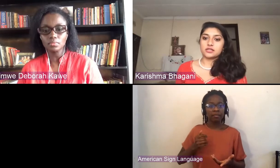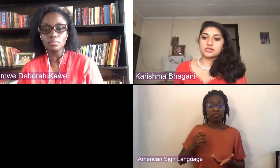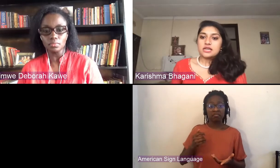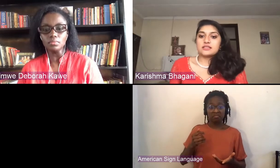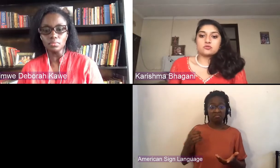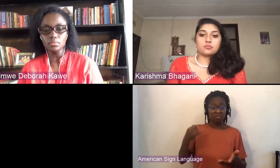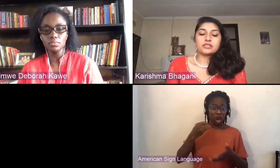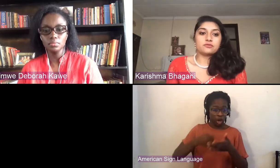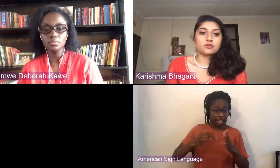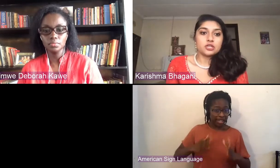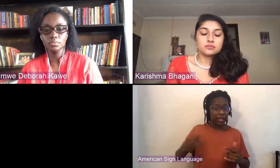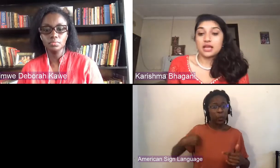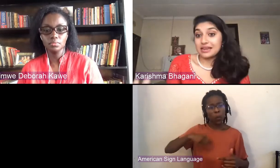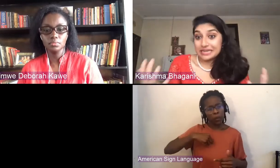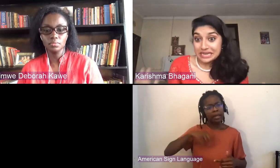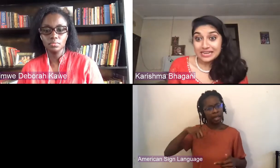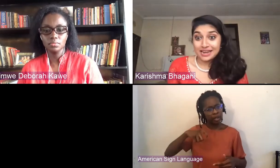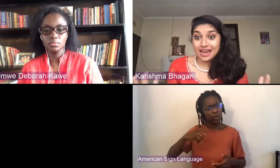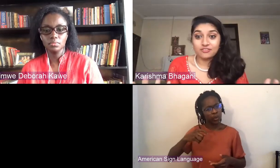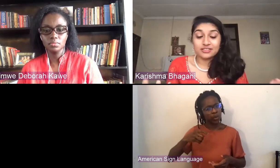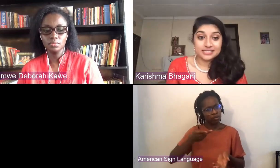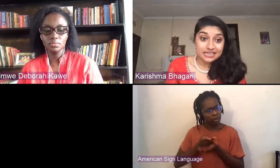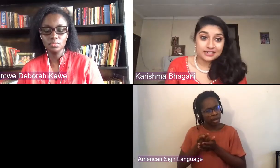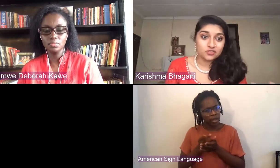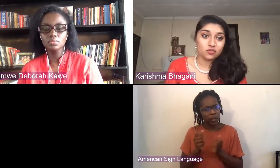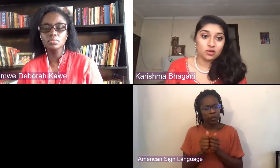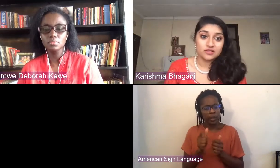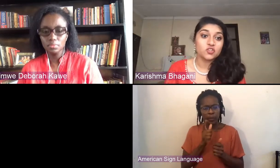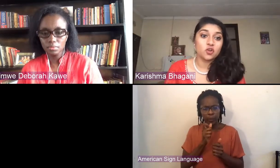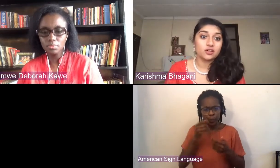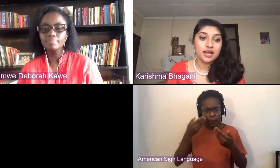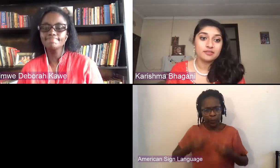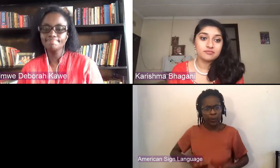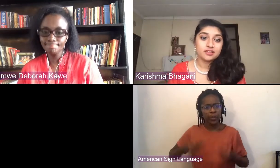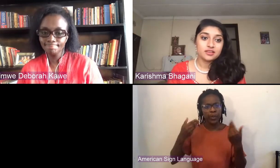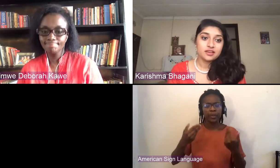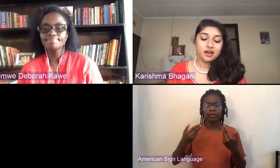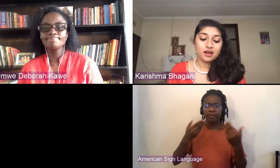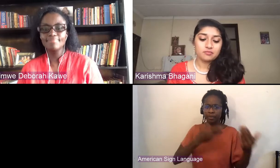that these repressive regimes need and haven't seen in such a long time.